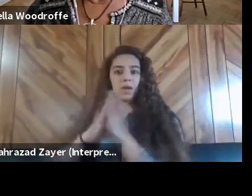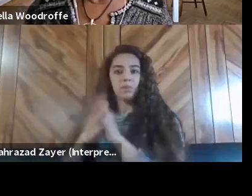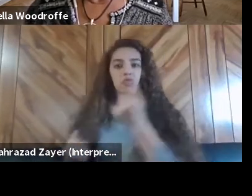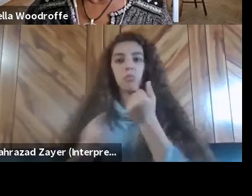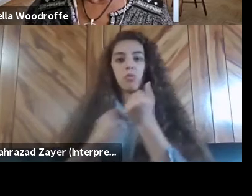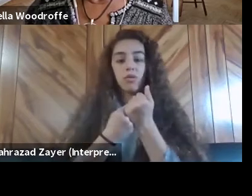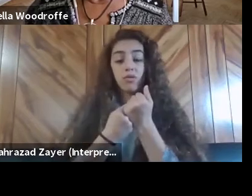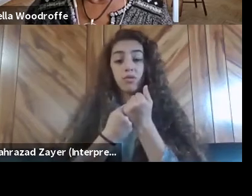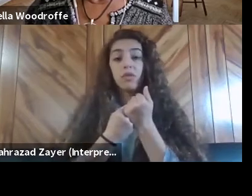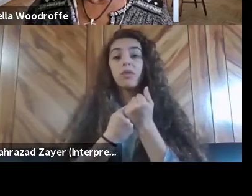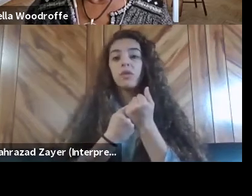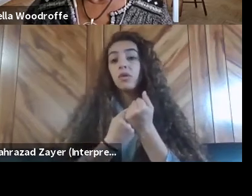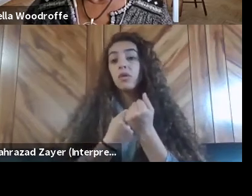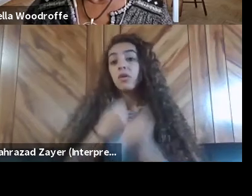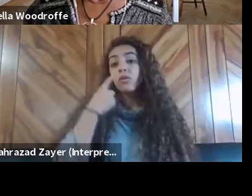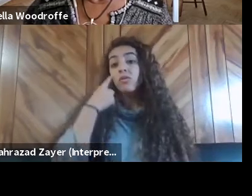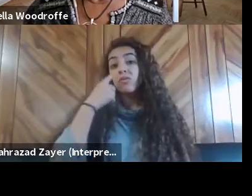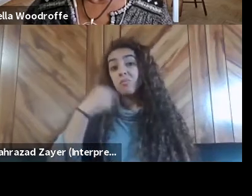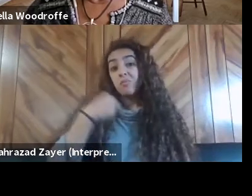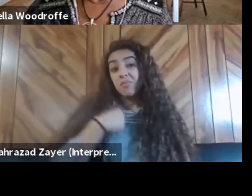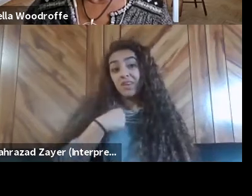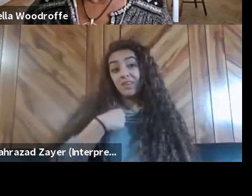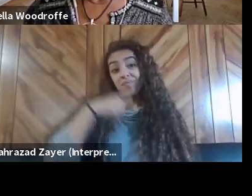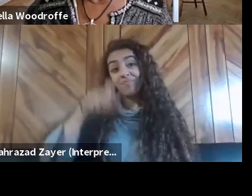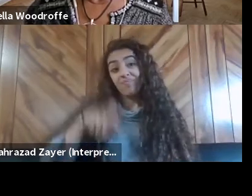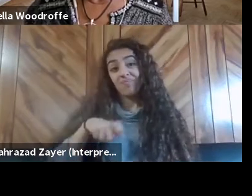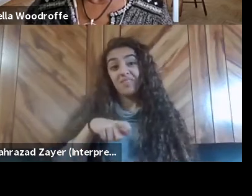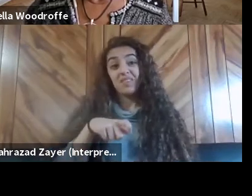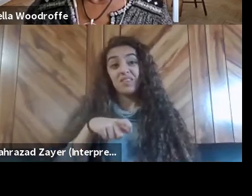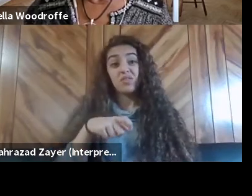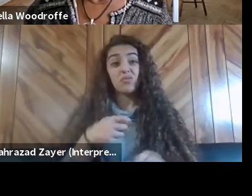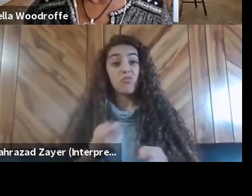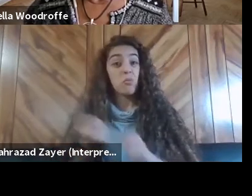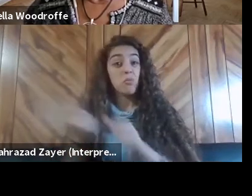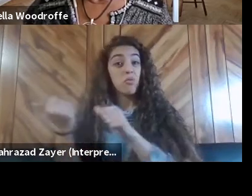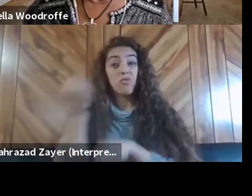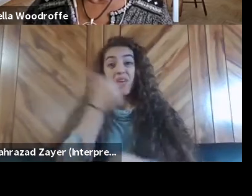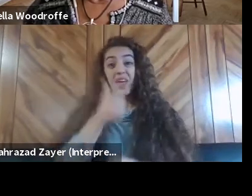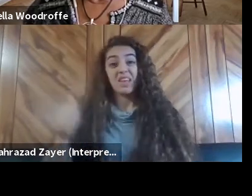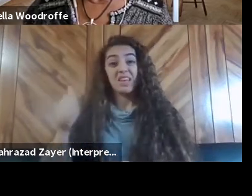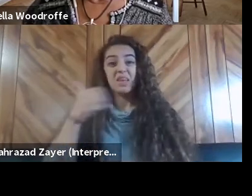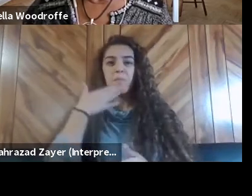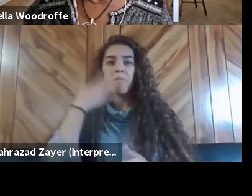had to remove any toxic energy from her around her. Anyone who